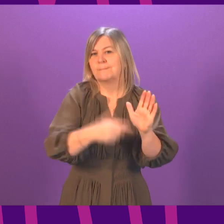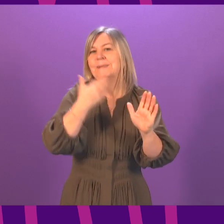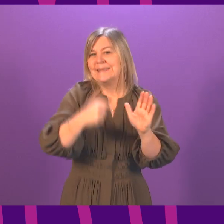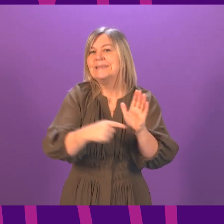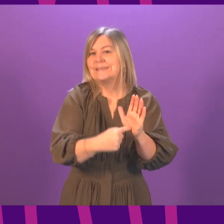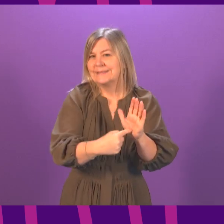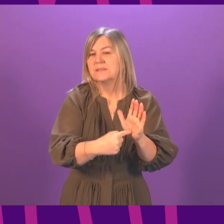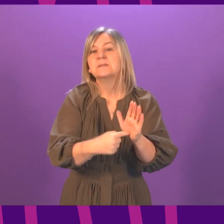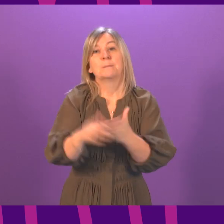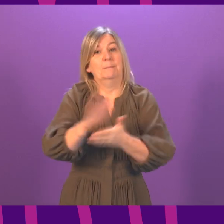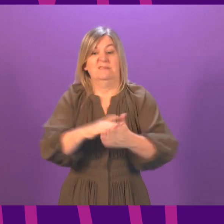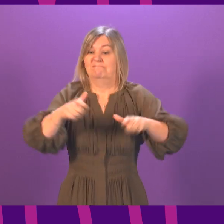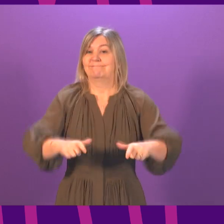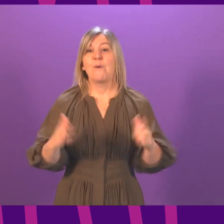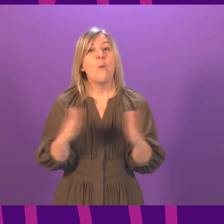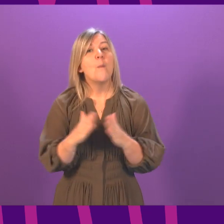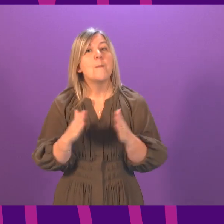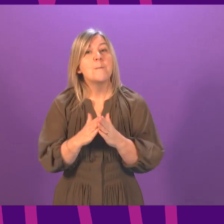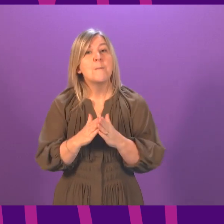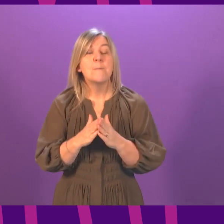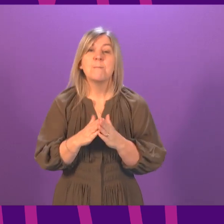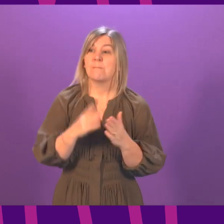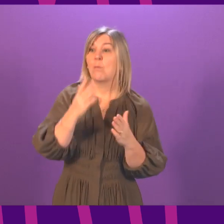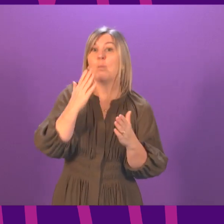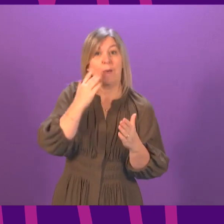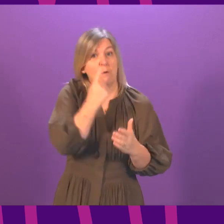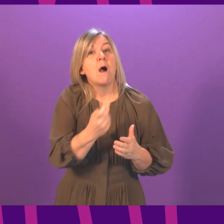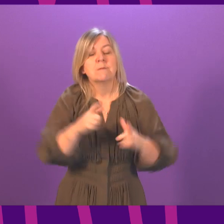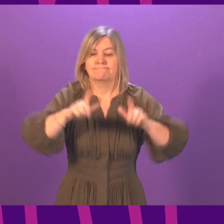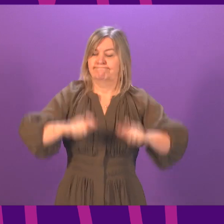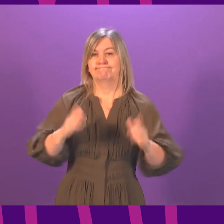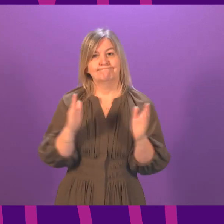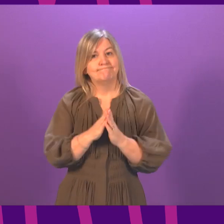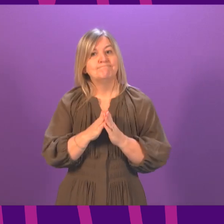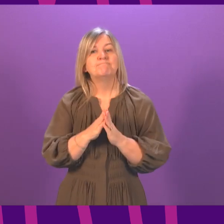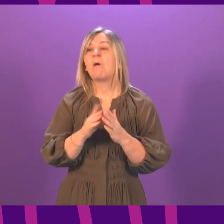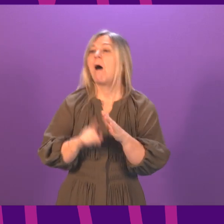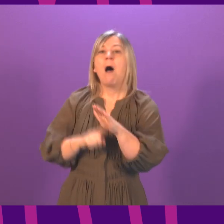we must all stay at home as much as possible. We should leave home only for essential purposes such